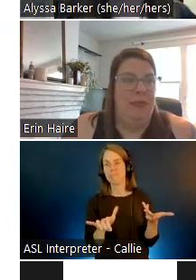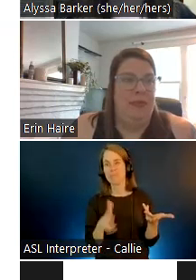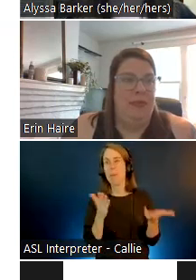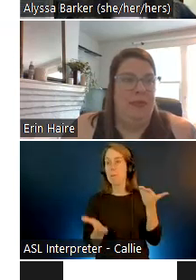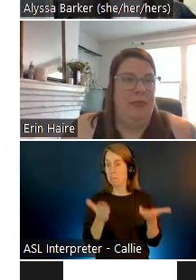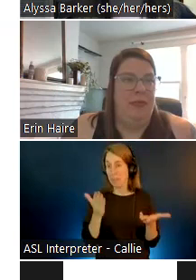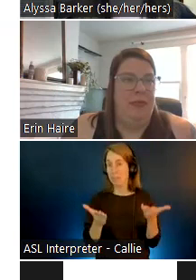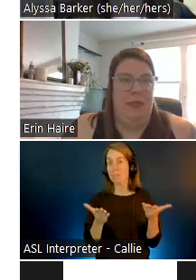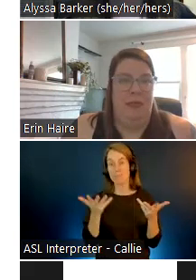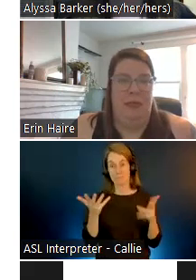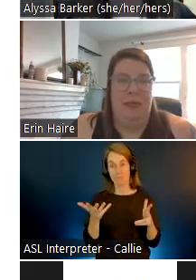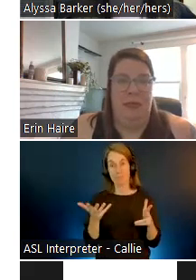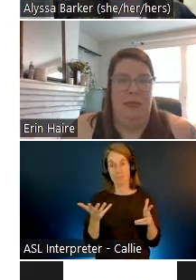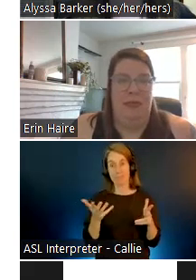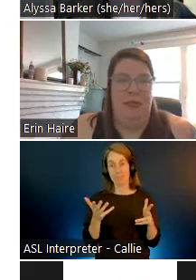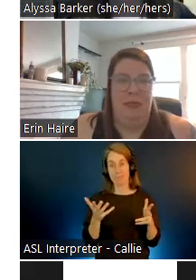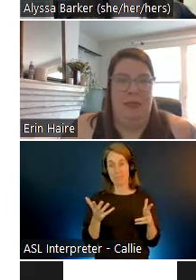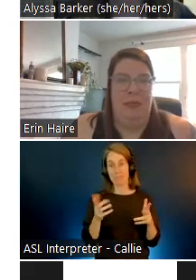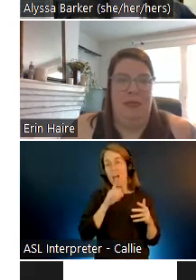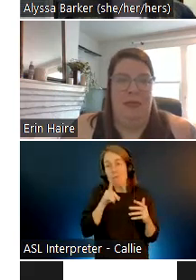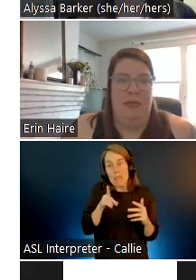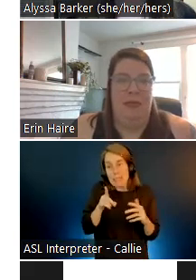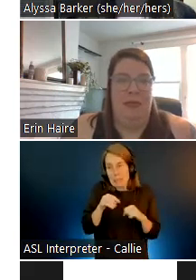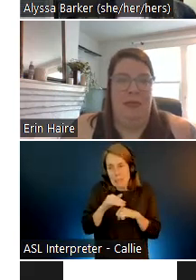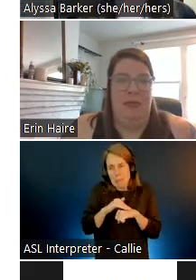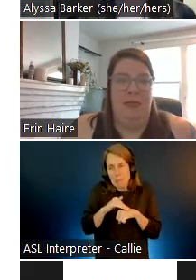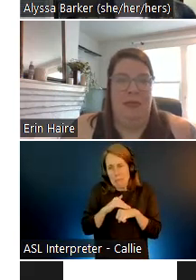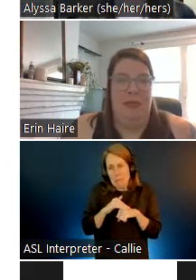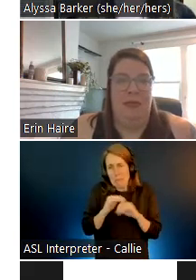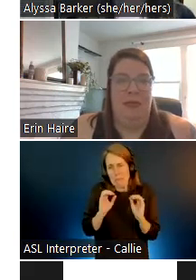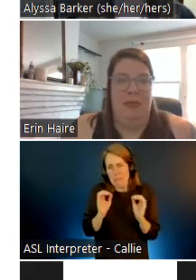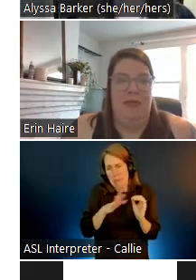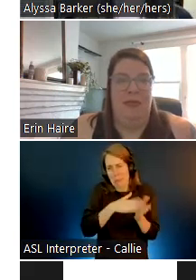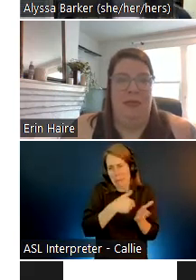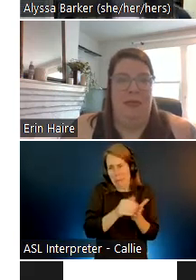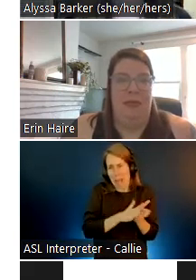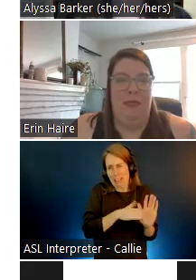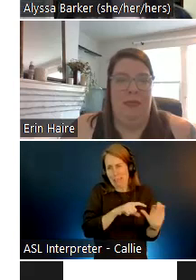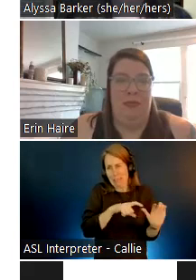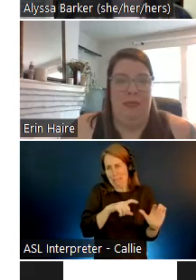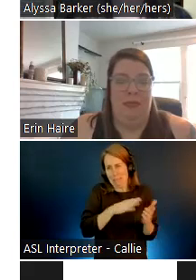even the min you know what the minimus cost like painting somebody's name on the space or